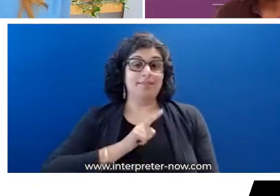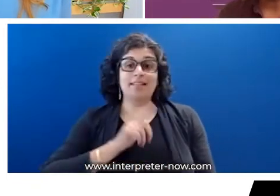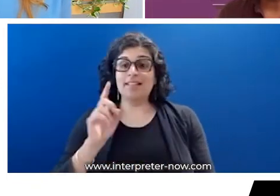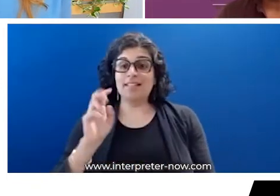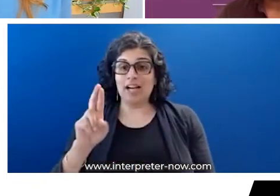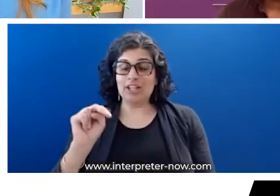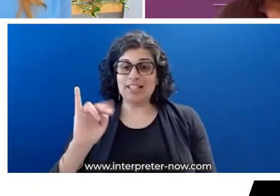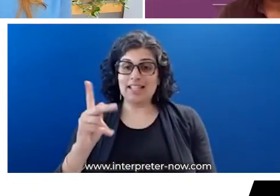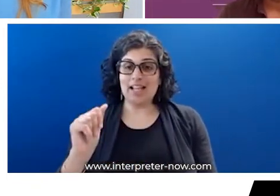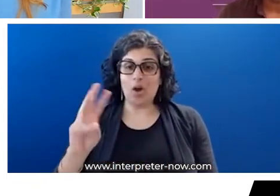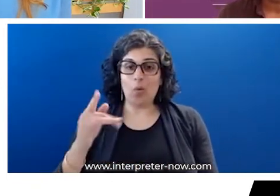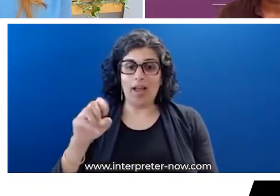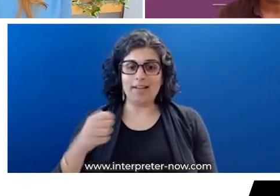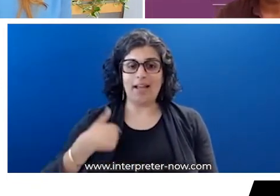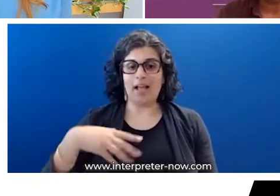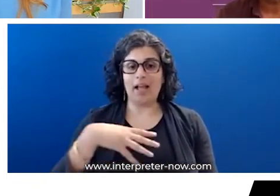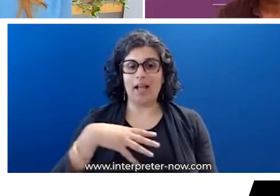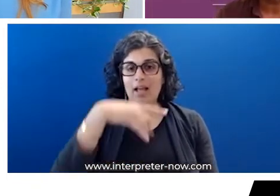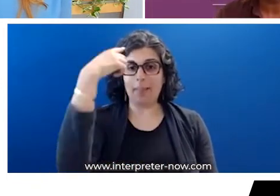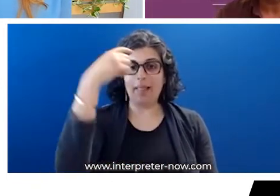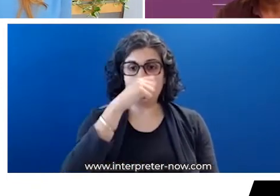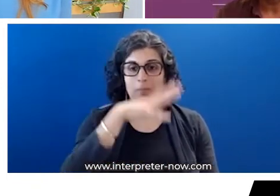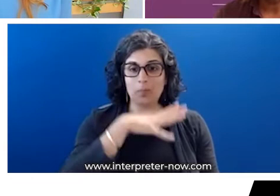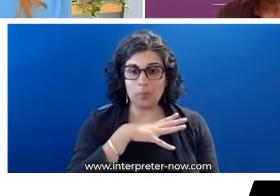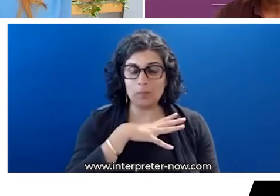I am a Black female woman.